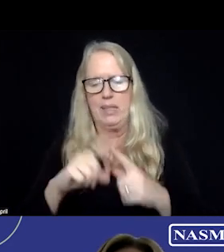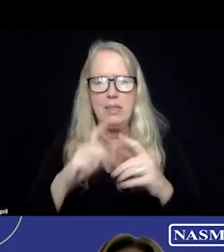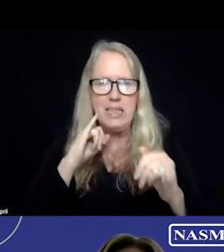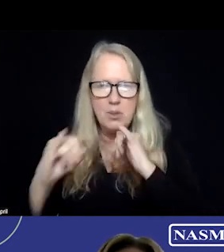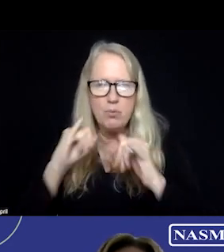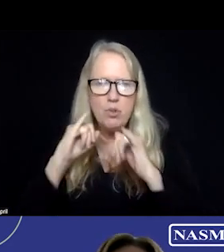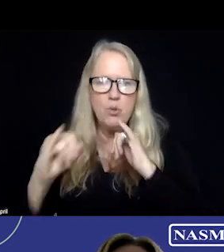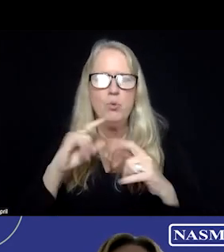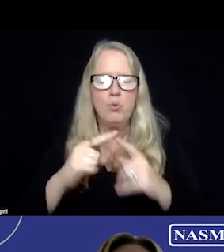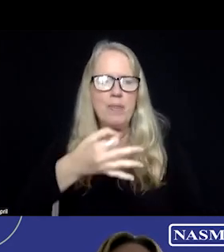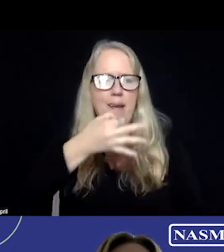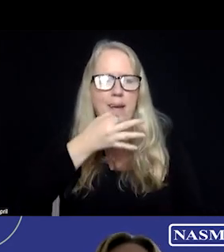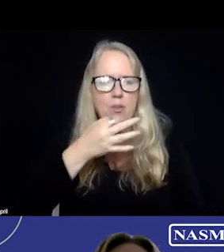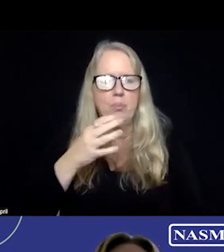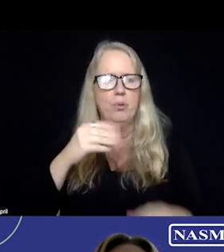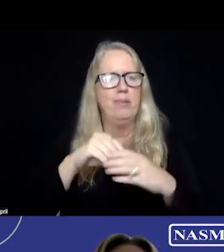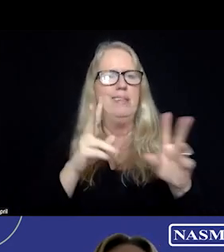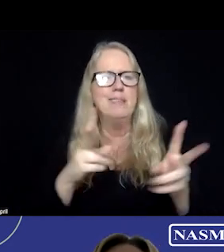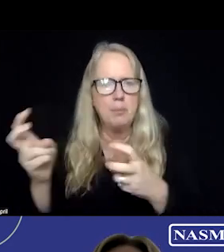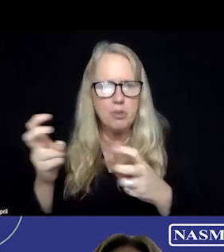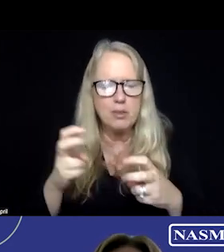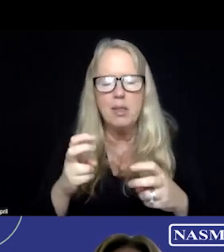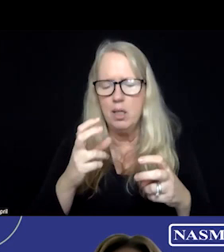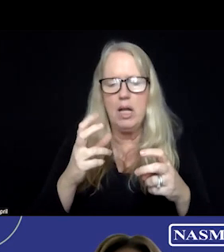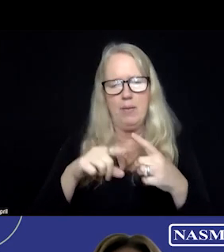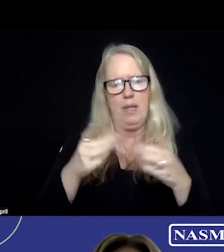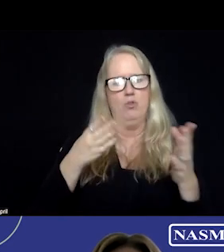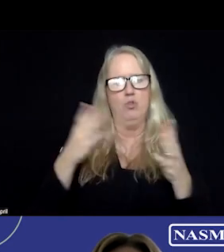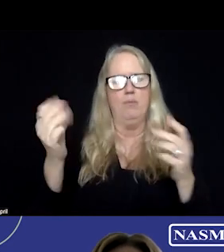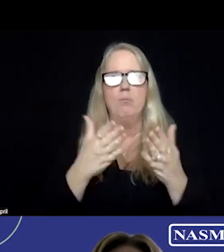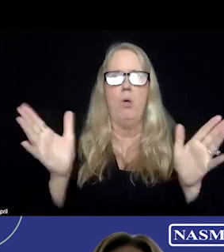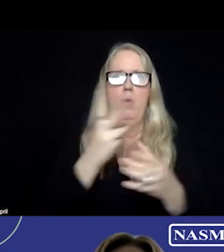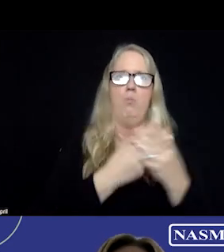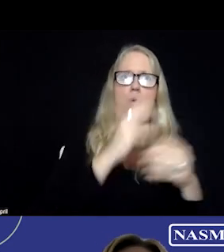MATTER EXPERTS WHO ARE SERVING THOSE AREAS.